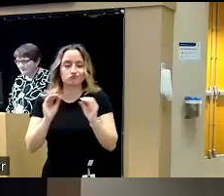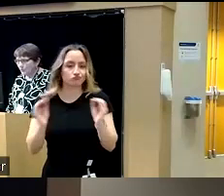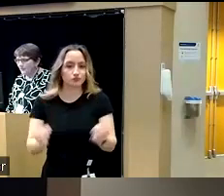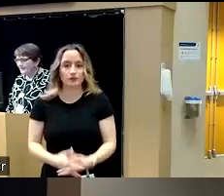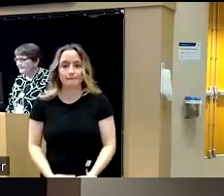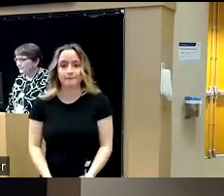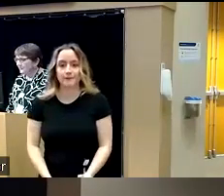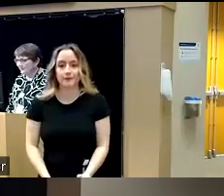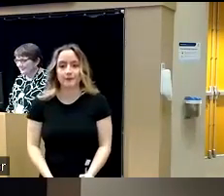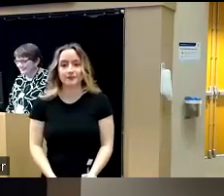okay here we are